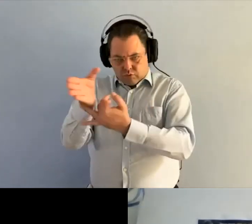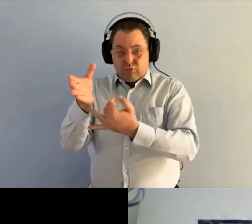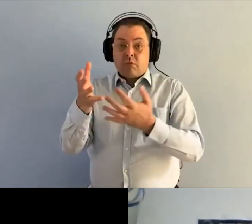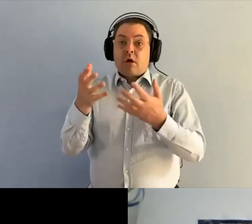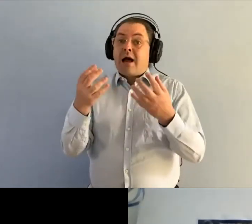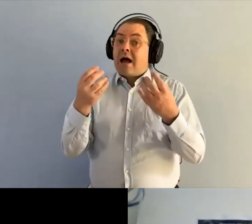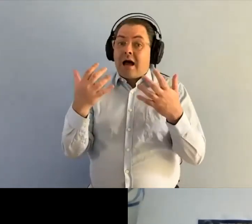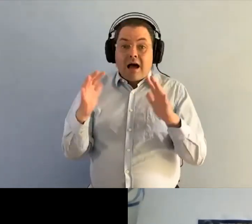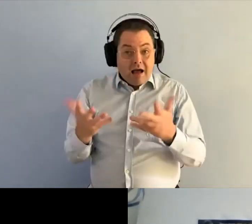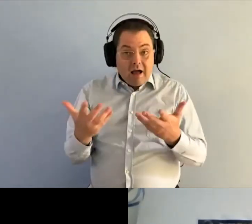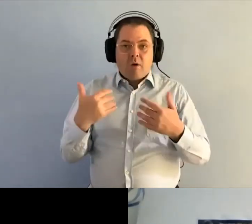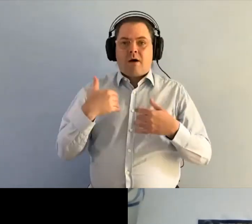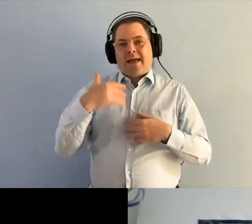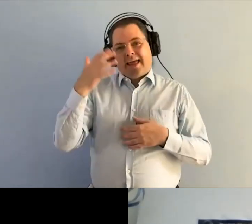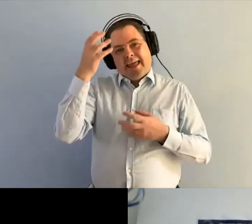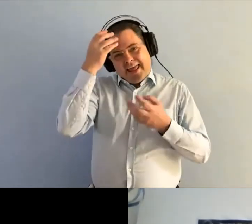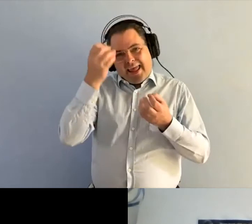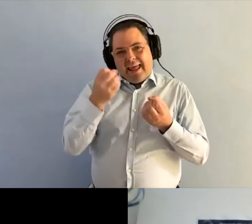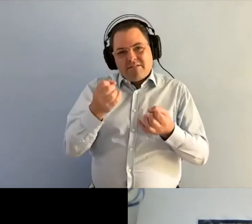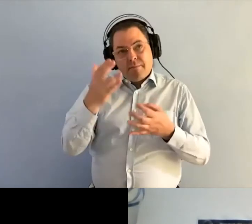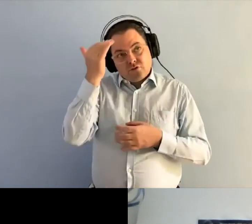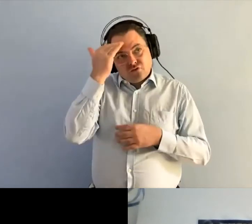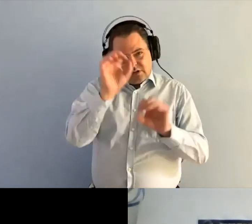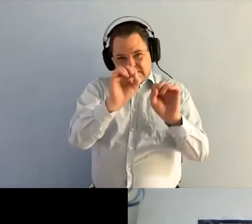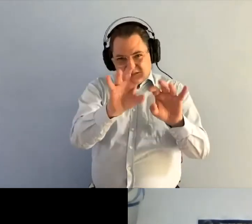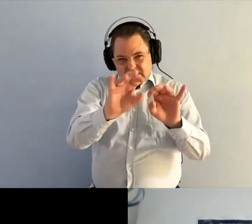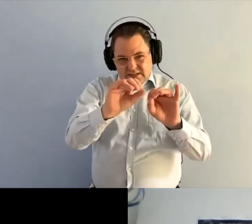I was able to overcome lots of barriers